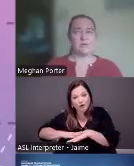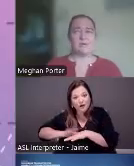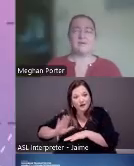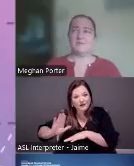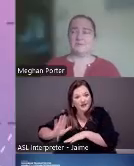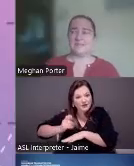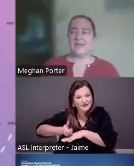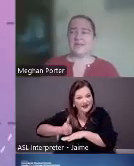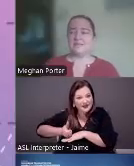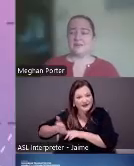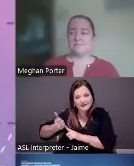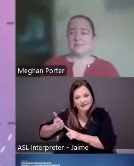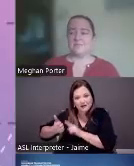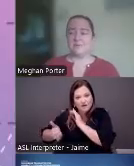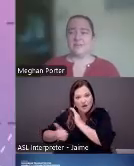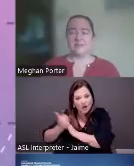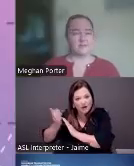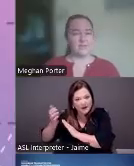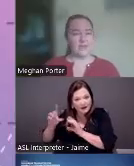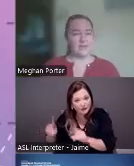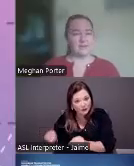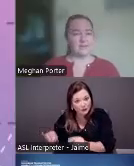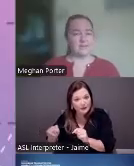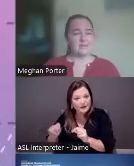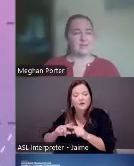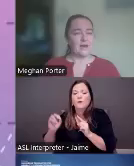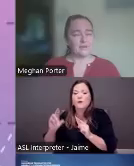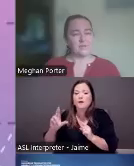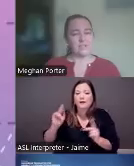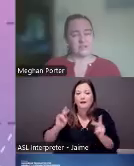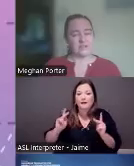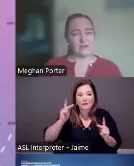or if it was a case where people think that auto-generated alt